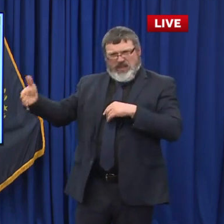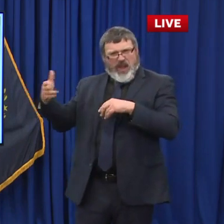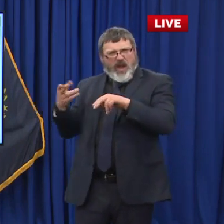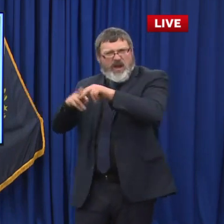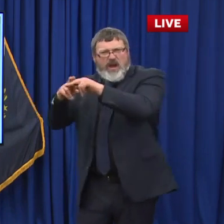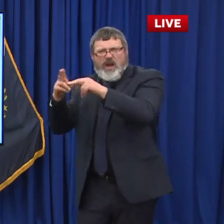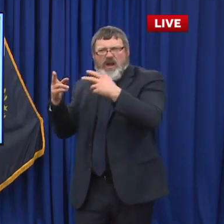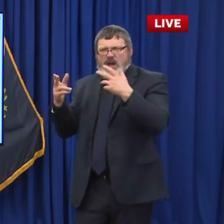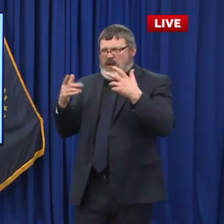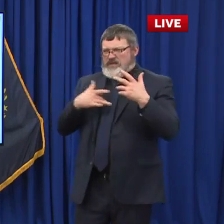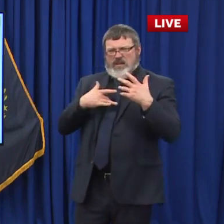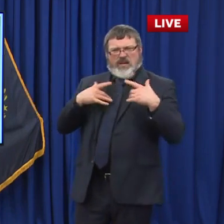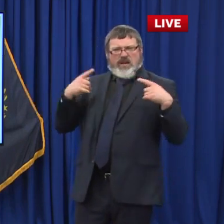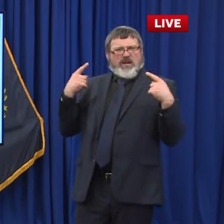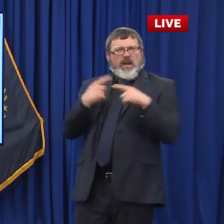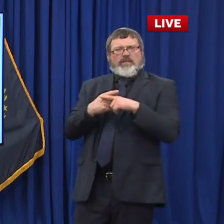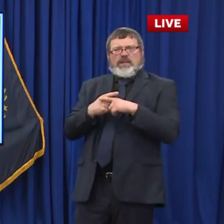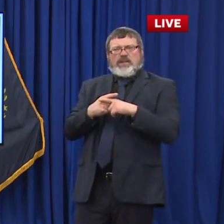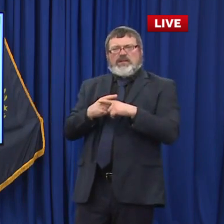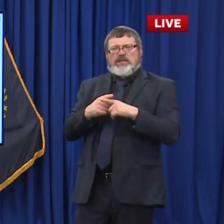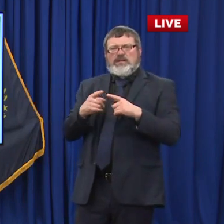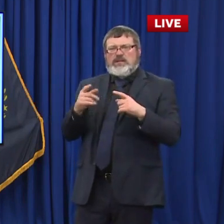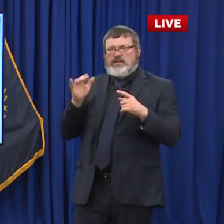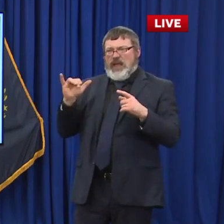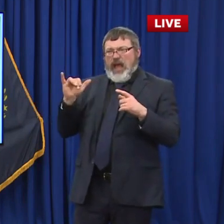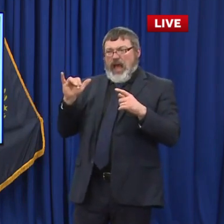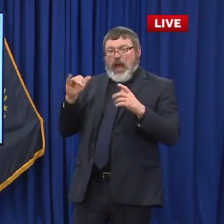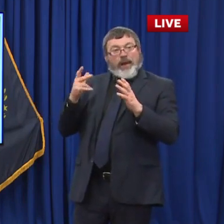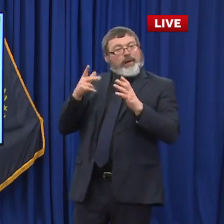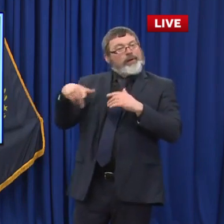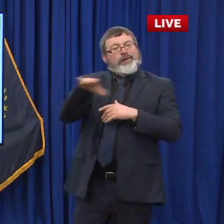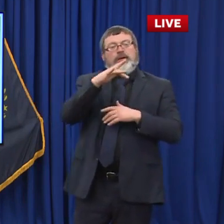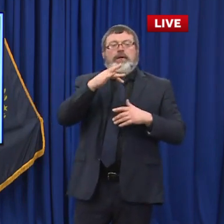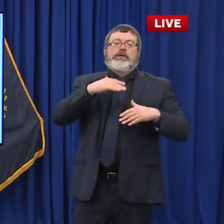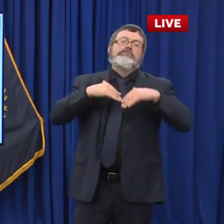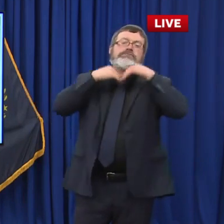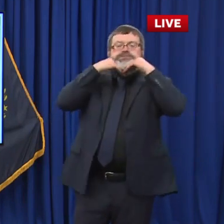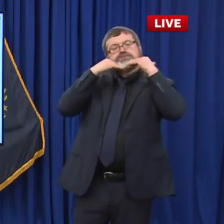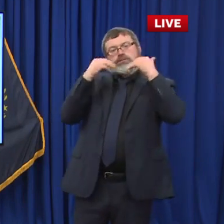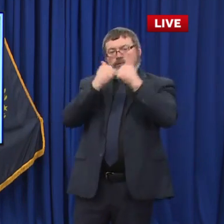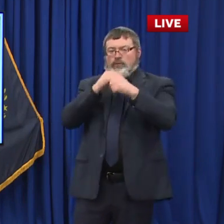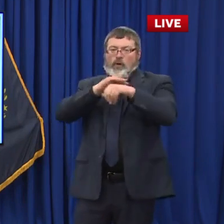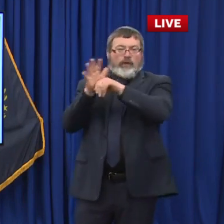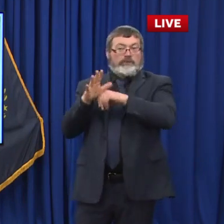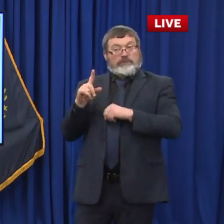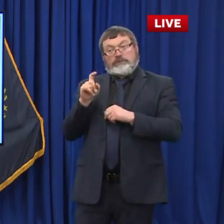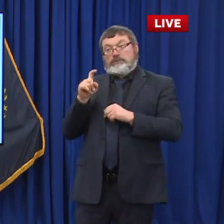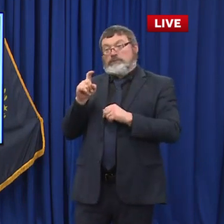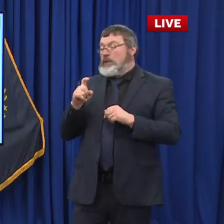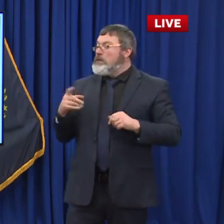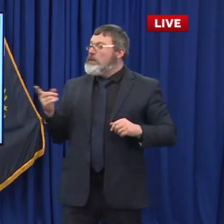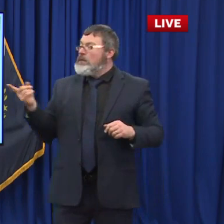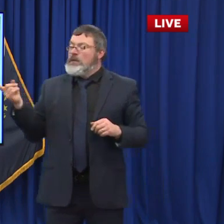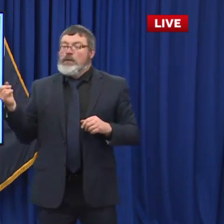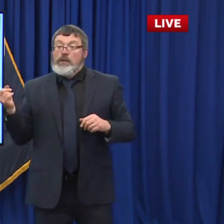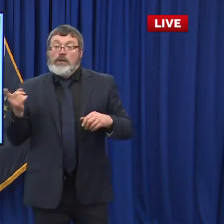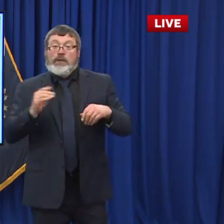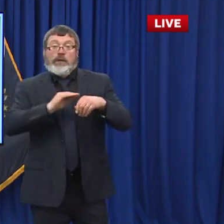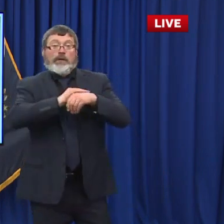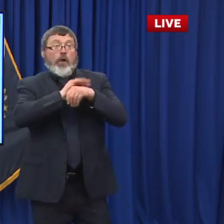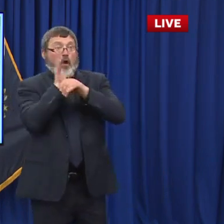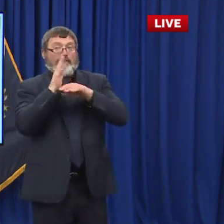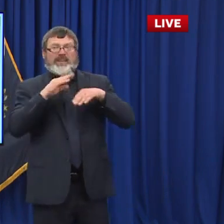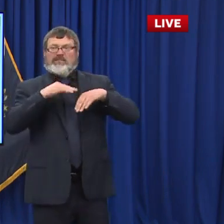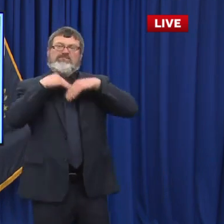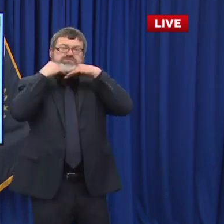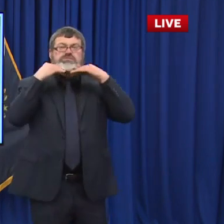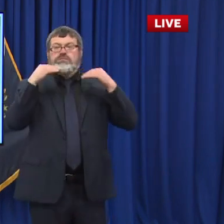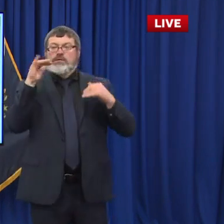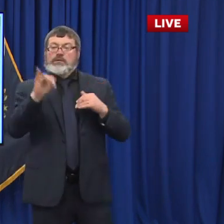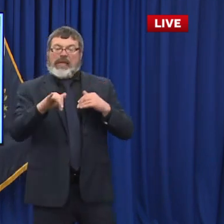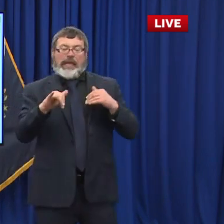AND YOU STILL HAVE TO WORRY ABOUT THE COVID FOR TEAGUE FACTOR, IS THAT SOMETHING THAT IS VERY MUCH THE COVID FATIGUE FACTOR IS SOMETHING THAT WEIGHS ON US ALL THE TIME.